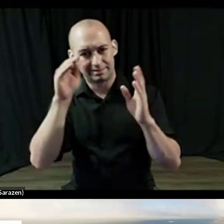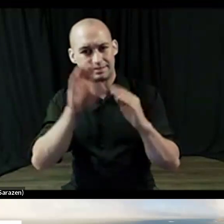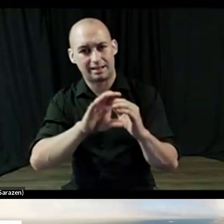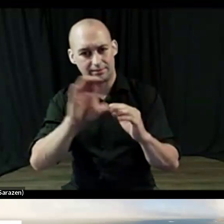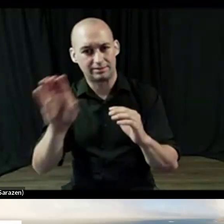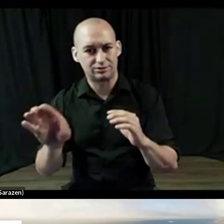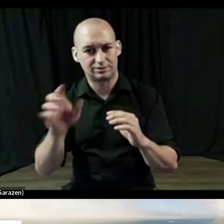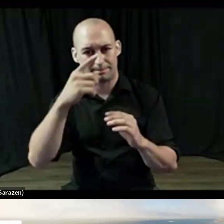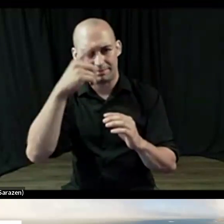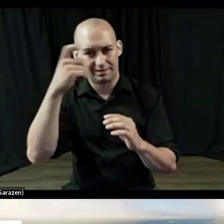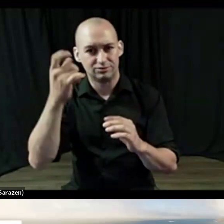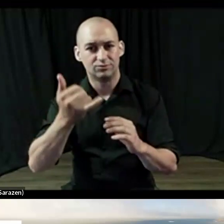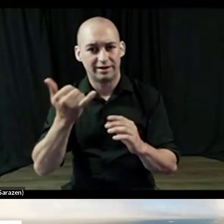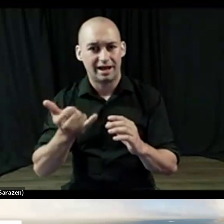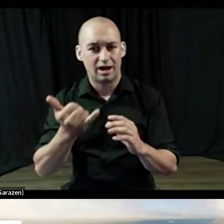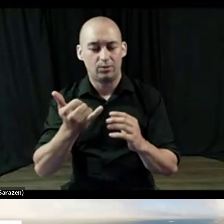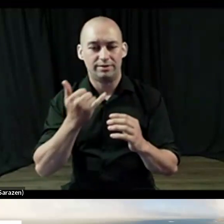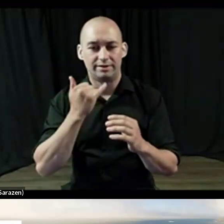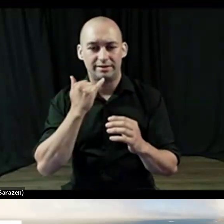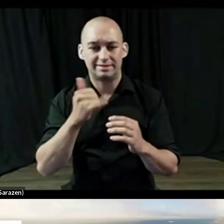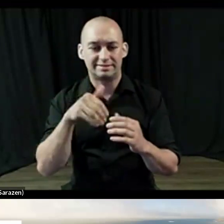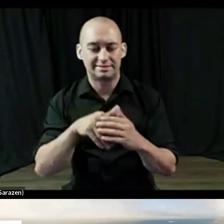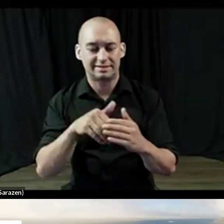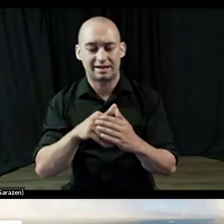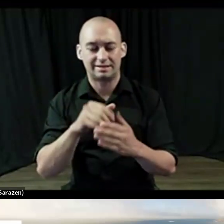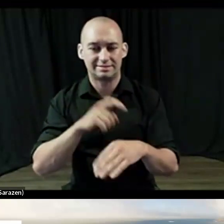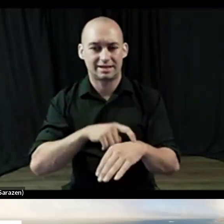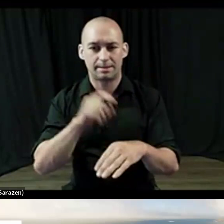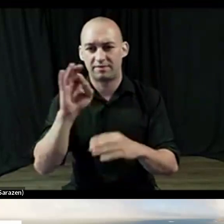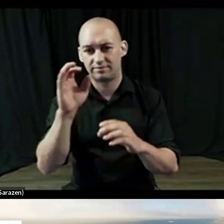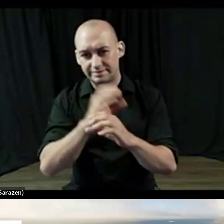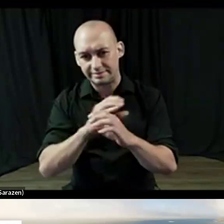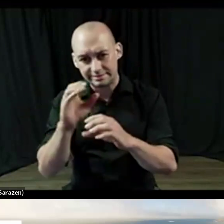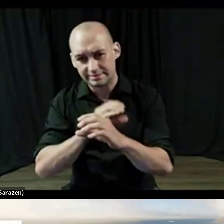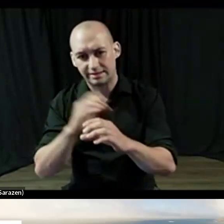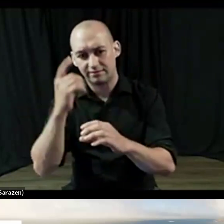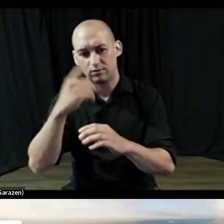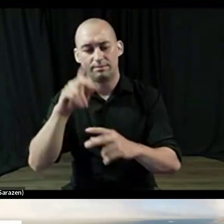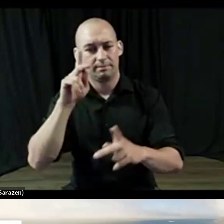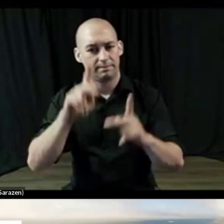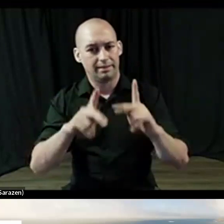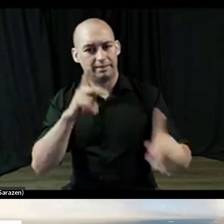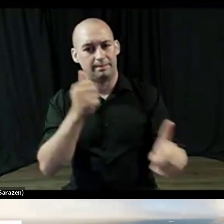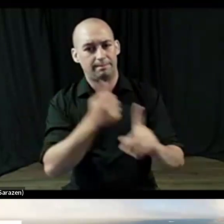now in the period of you know, seeking stakeholder feedback and input on how we design the program.